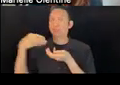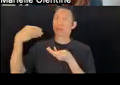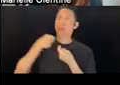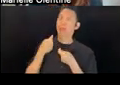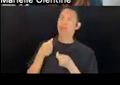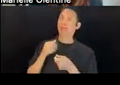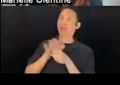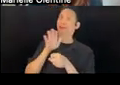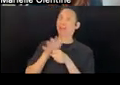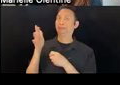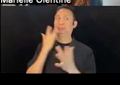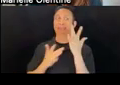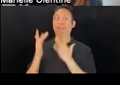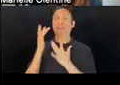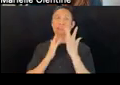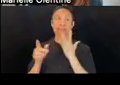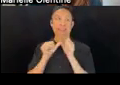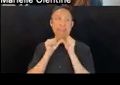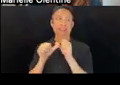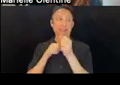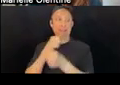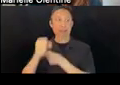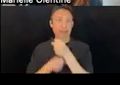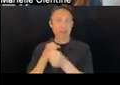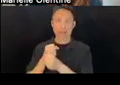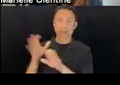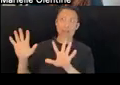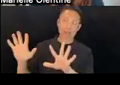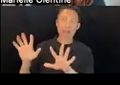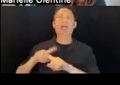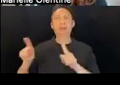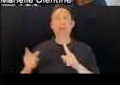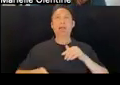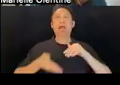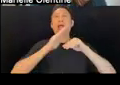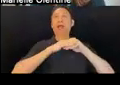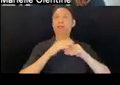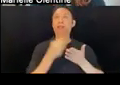Okay. So for those in the room, it will be on the